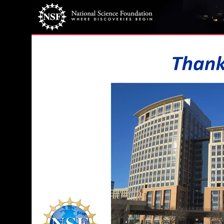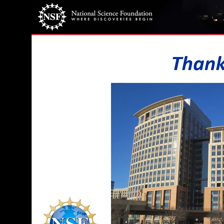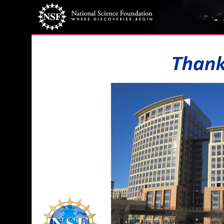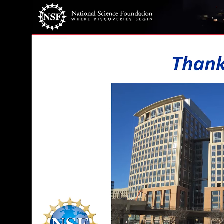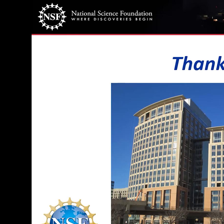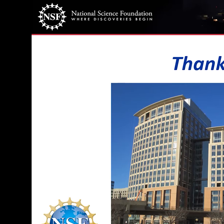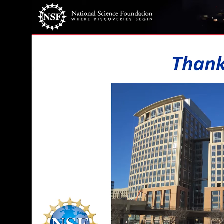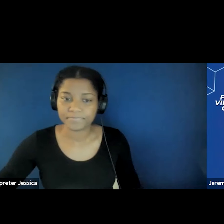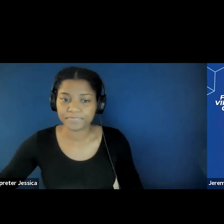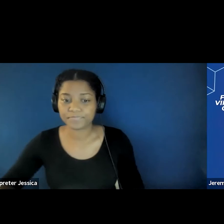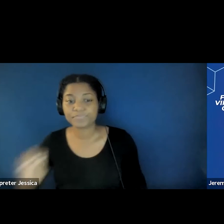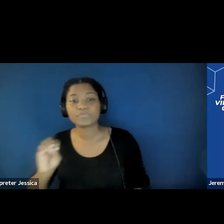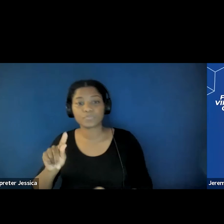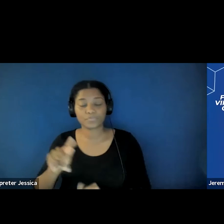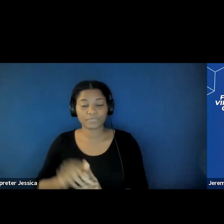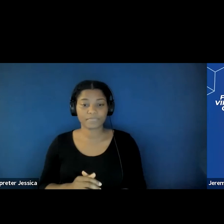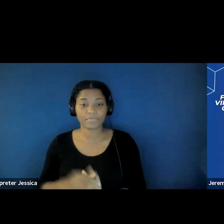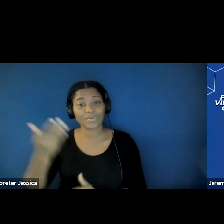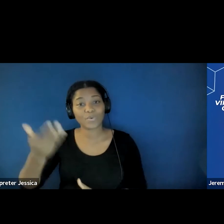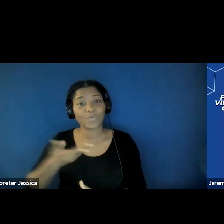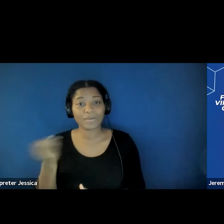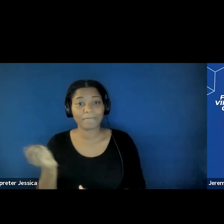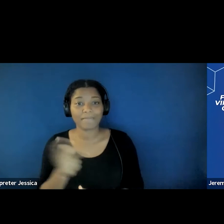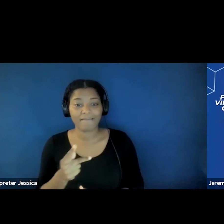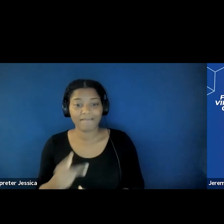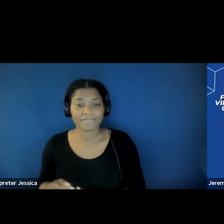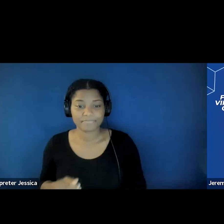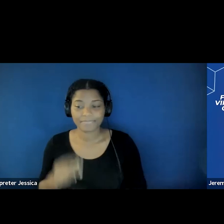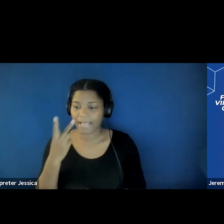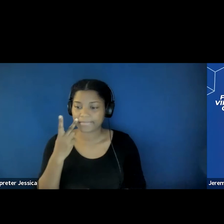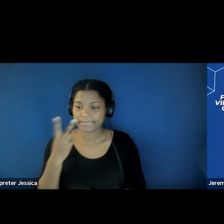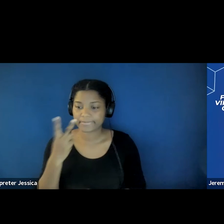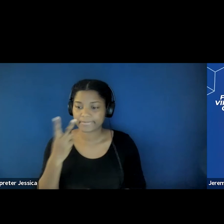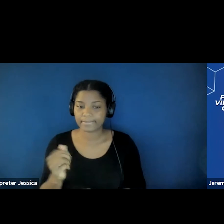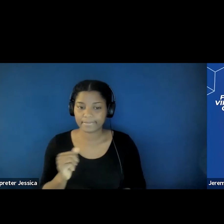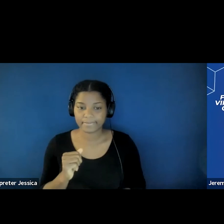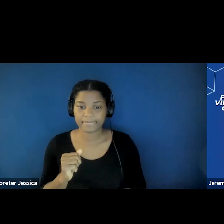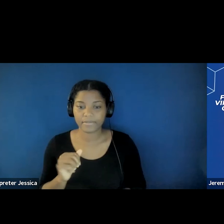Jeremy Leffler: Okay. Welcome back, and, I see that, you know, Randy has,